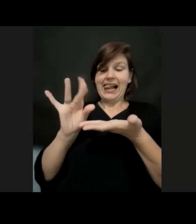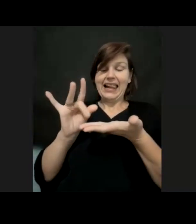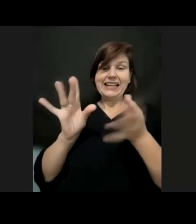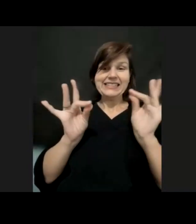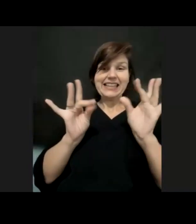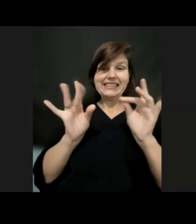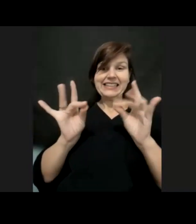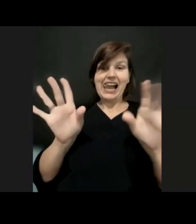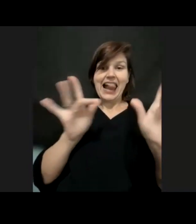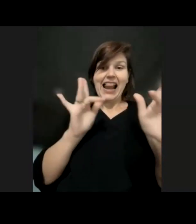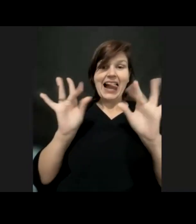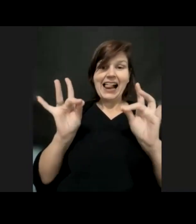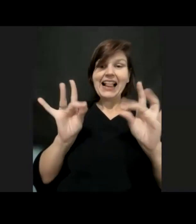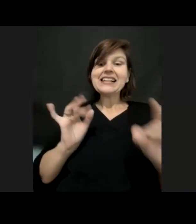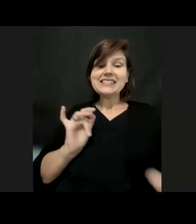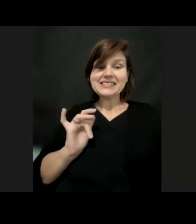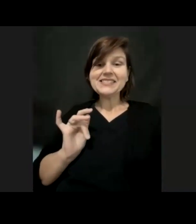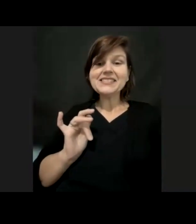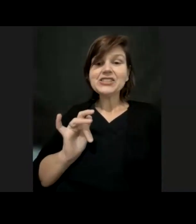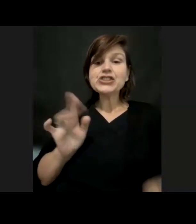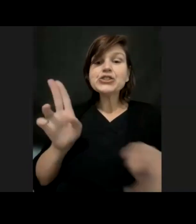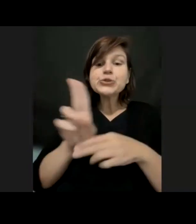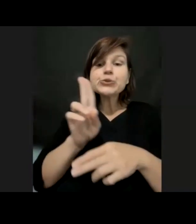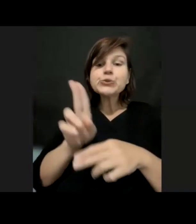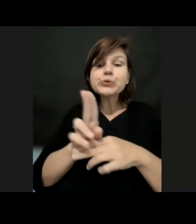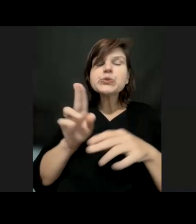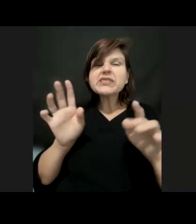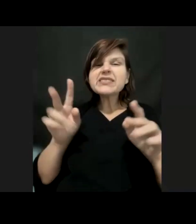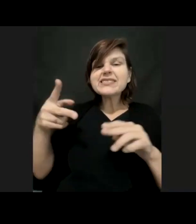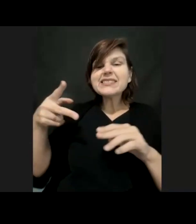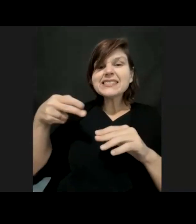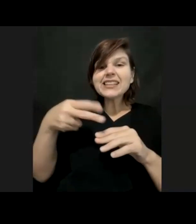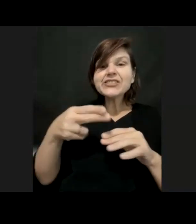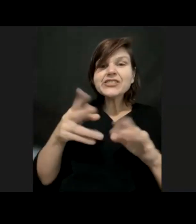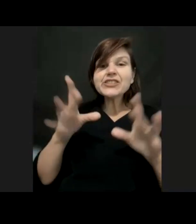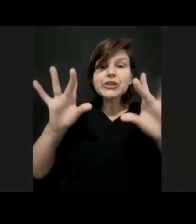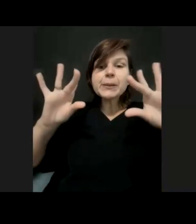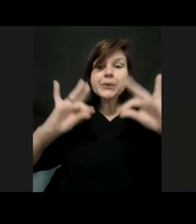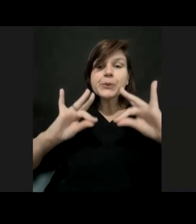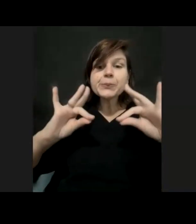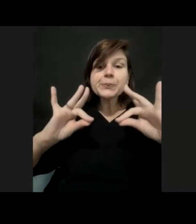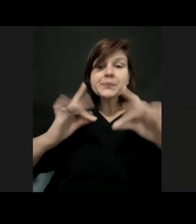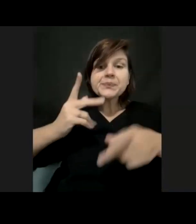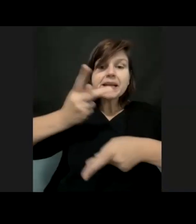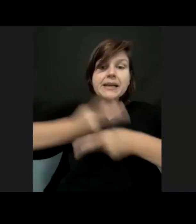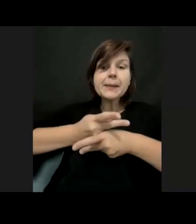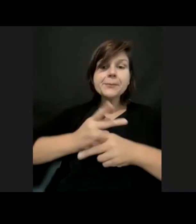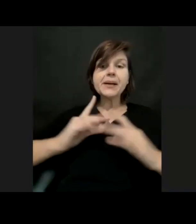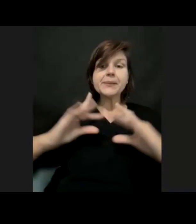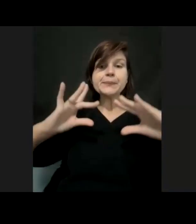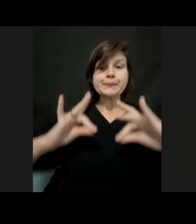There we go, I’m using my scissors because then I'm not putting my fingers on the pipe cleaners. Okay, look at that!